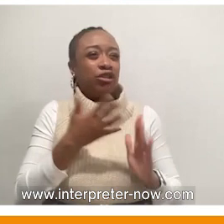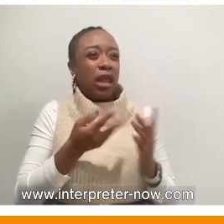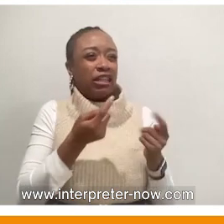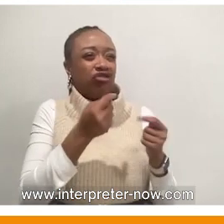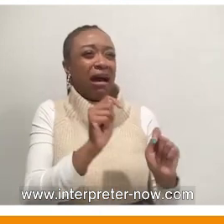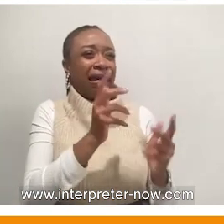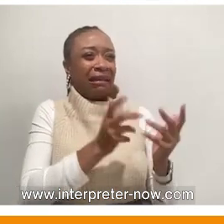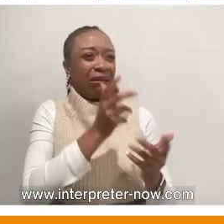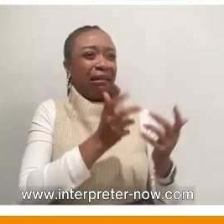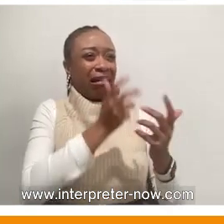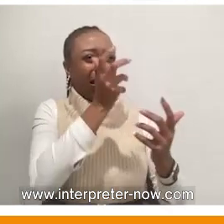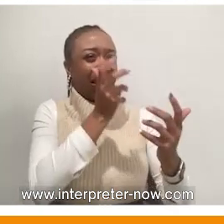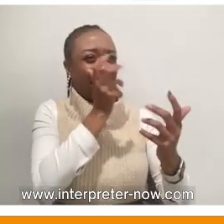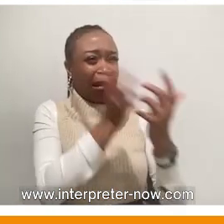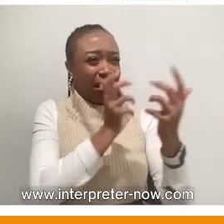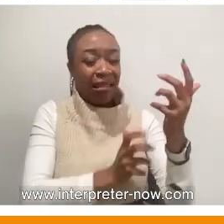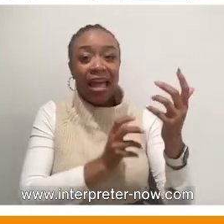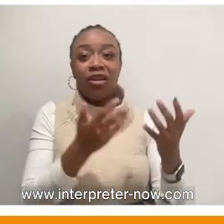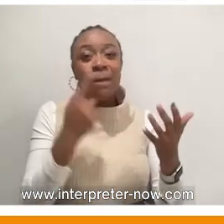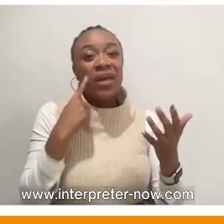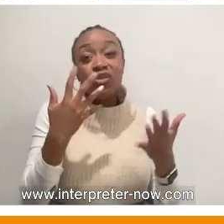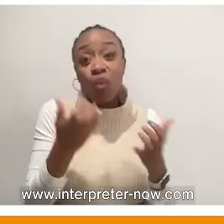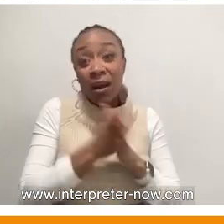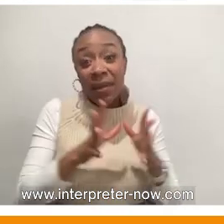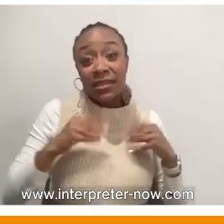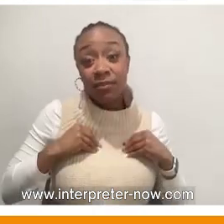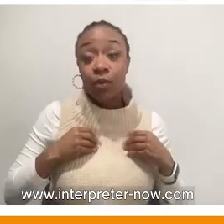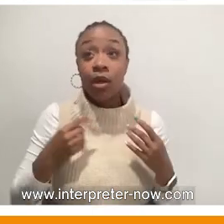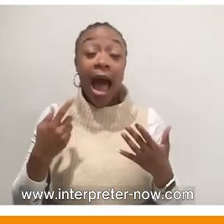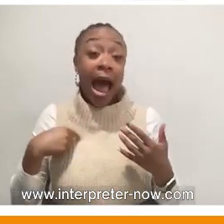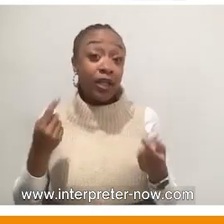for the sole purpose of being accepted.